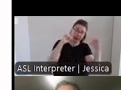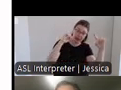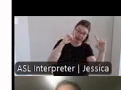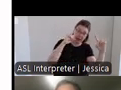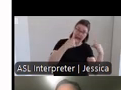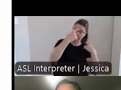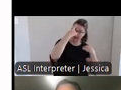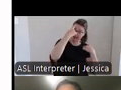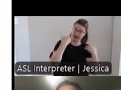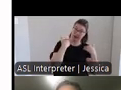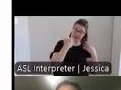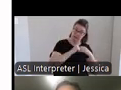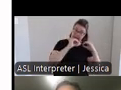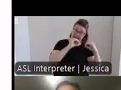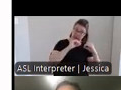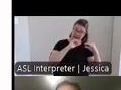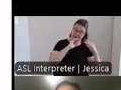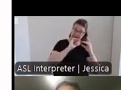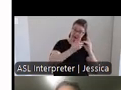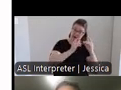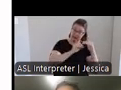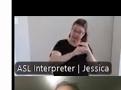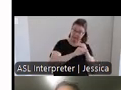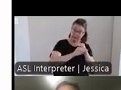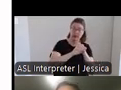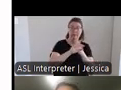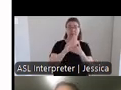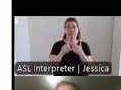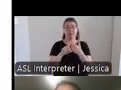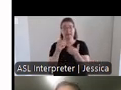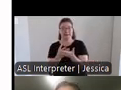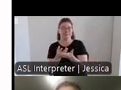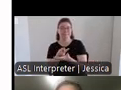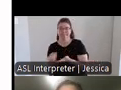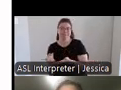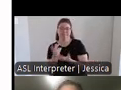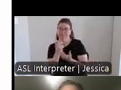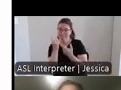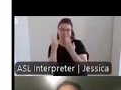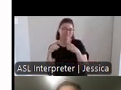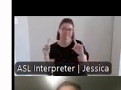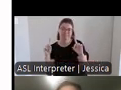in teaching digital accessibility, as well as failures, or things that maybe need improvement.